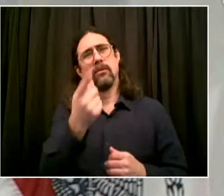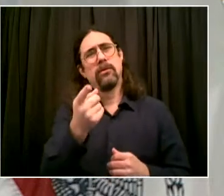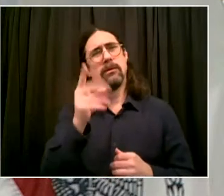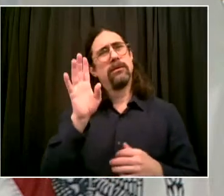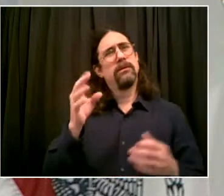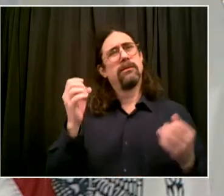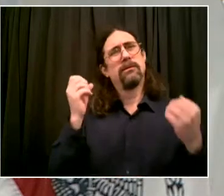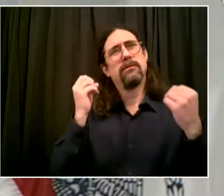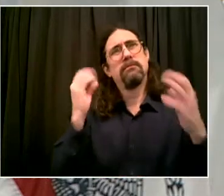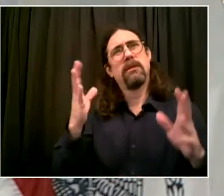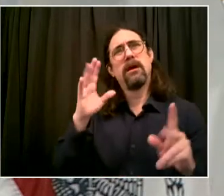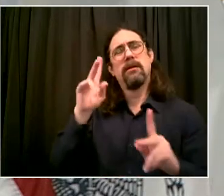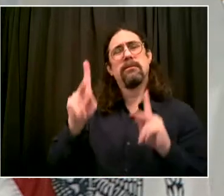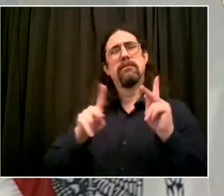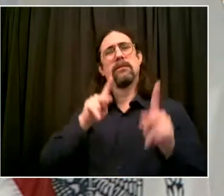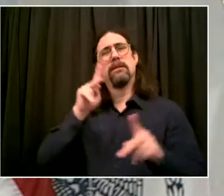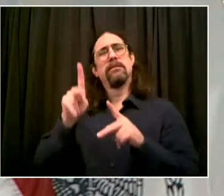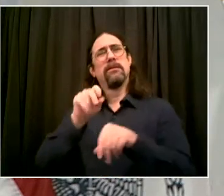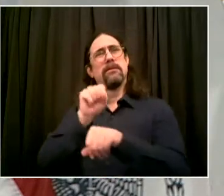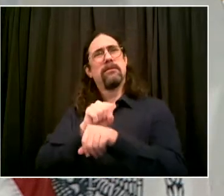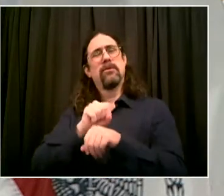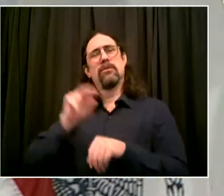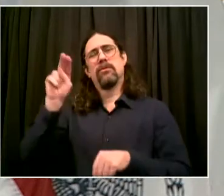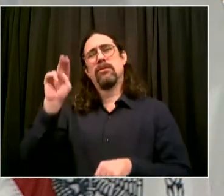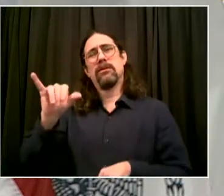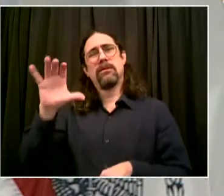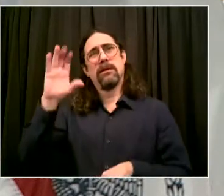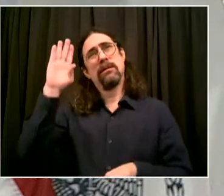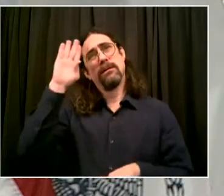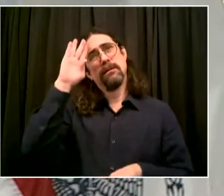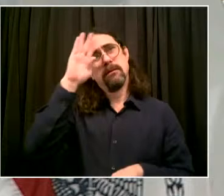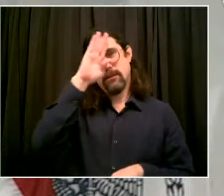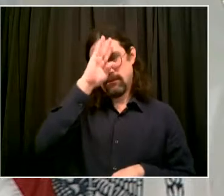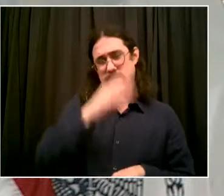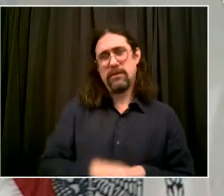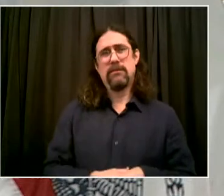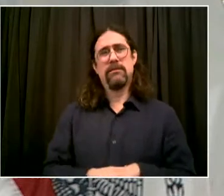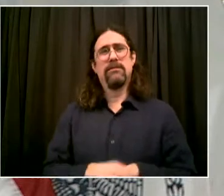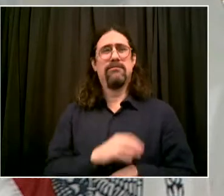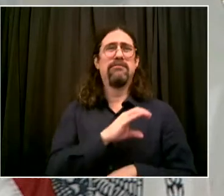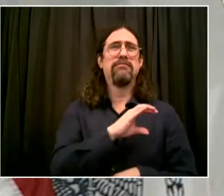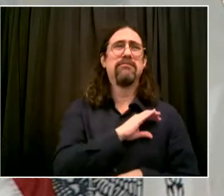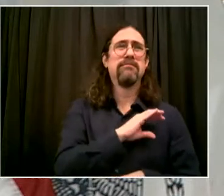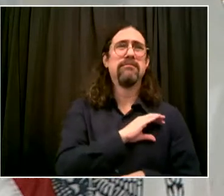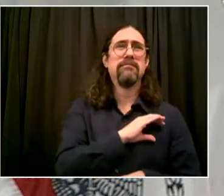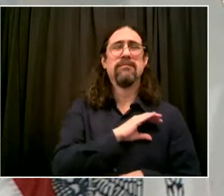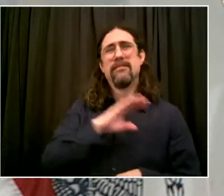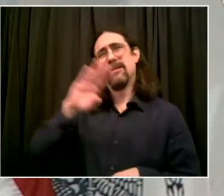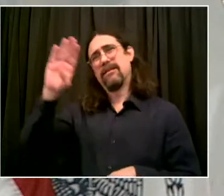THE FIVE BOROUGHS, WHO PATROL OUR STREETS, KEEP US